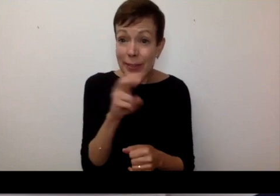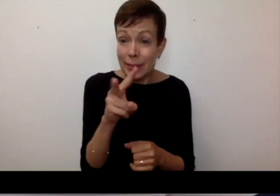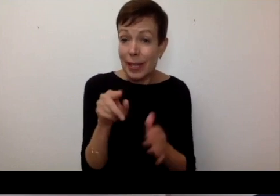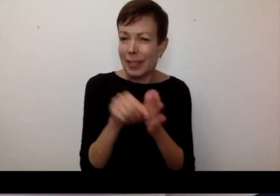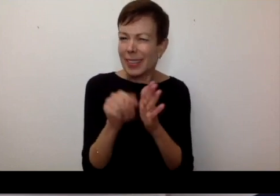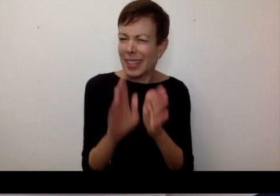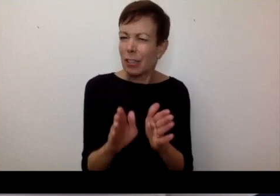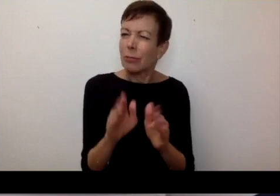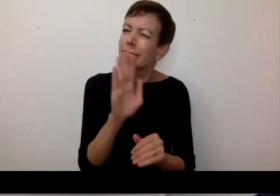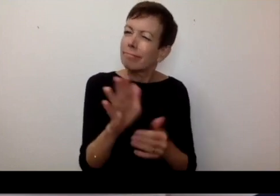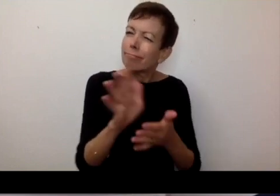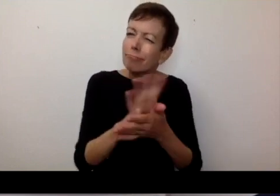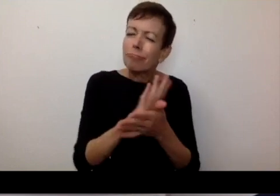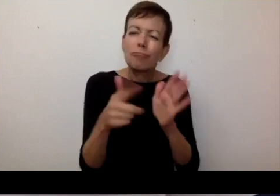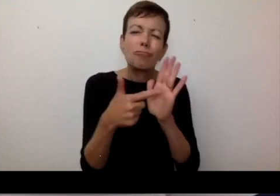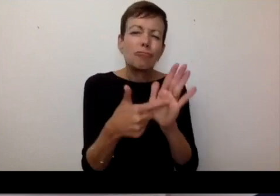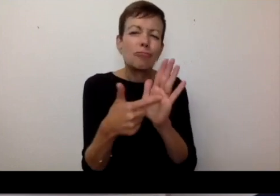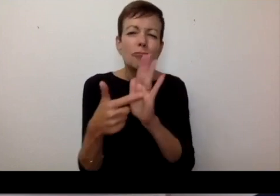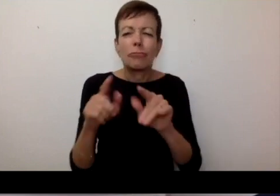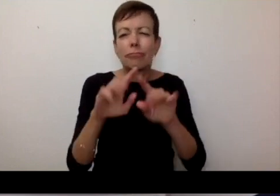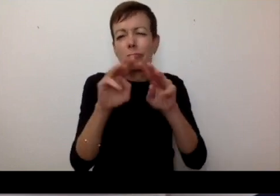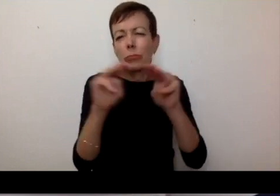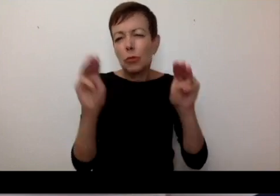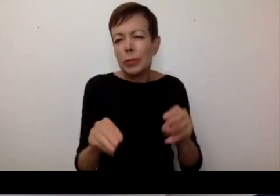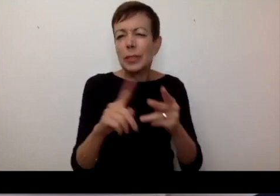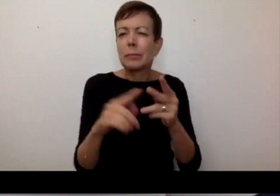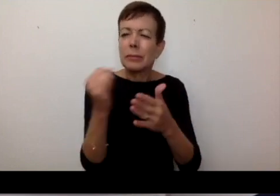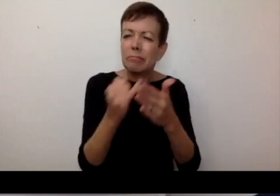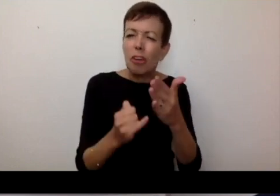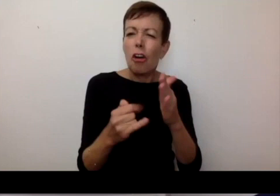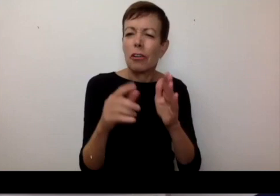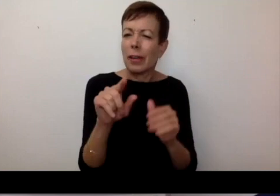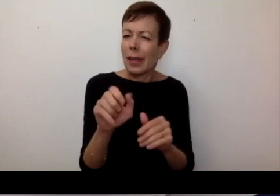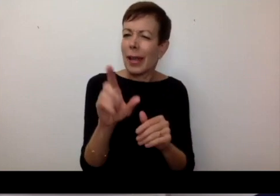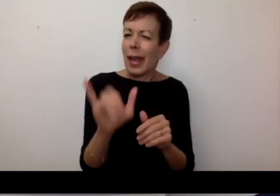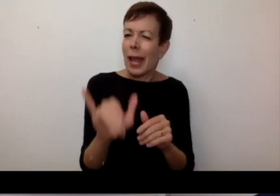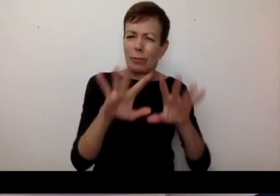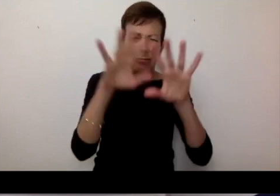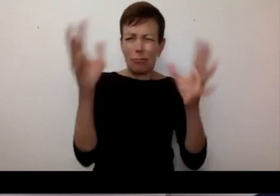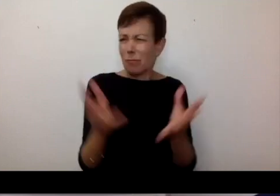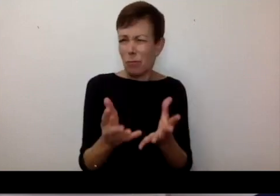film festivals museums and art galleries around the world but that's just a small taste of craig's introduction i'll leave the rest to